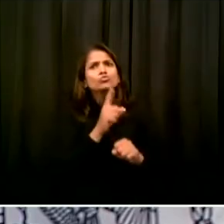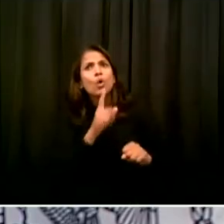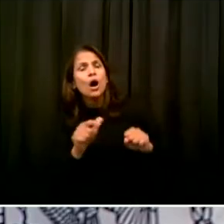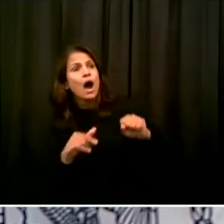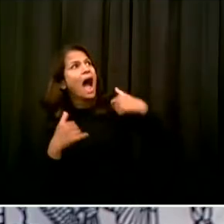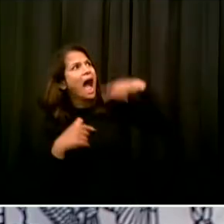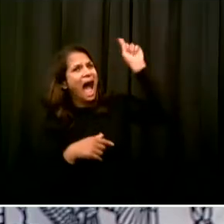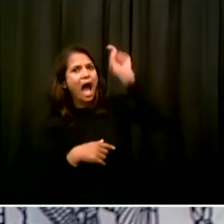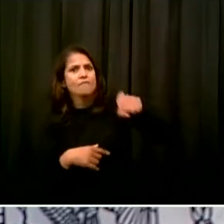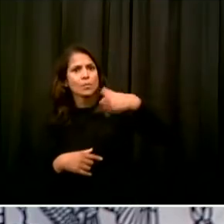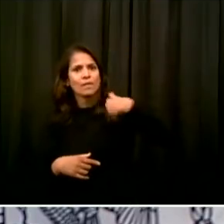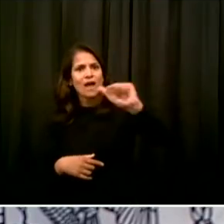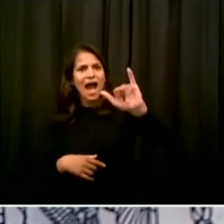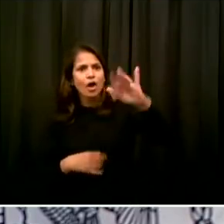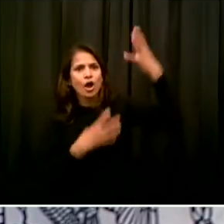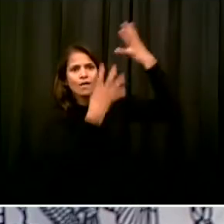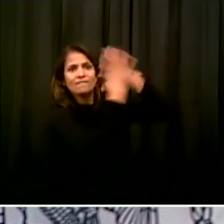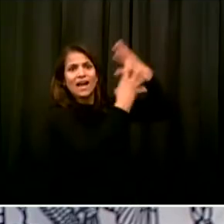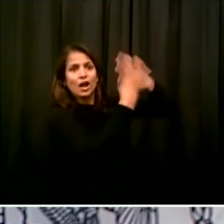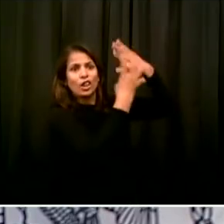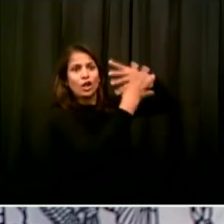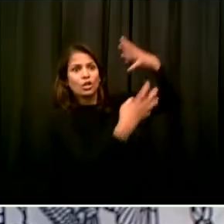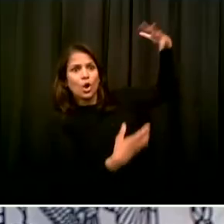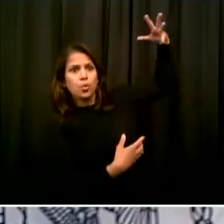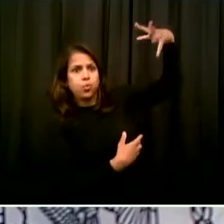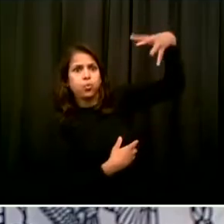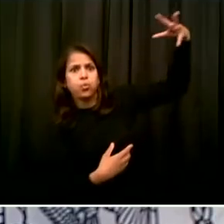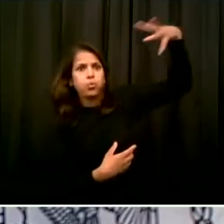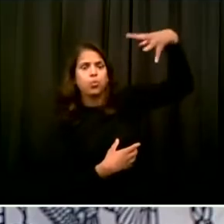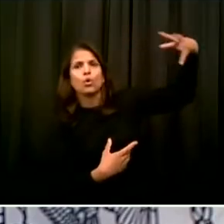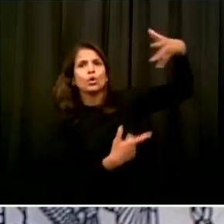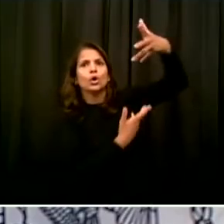CSSLARMOOS HAVE NO WINDOWS SO WE HAVE TO MAKE SURE